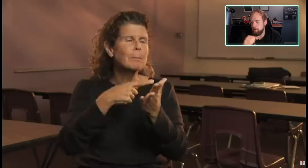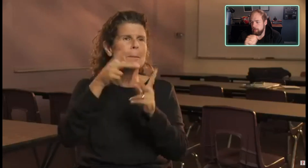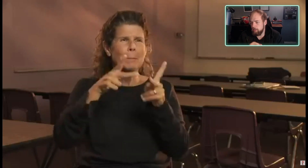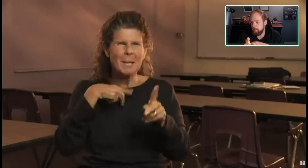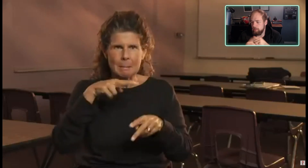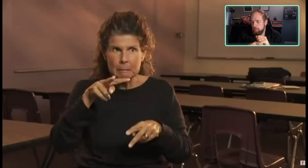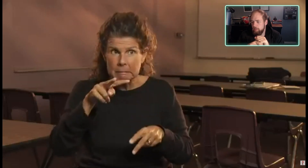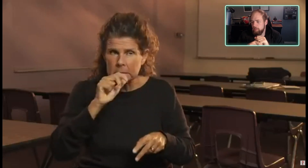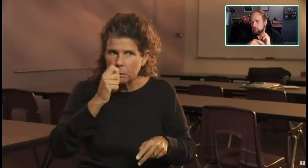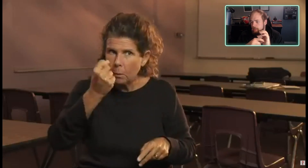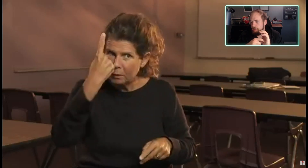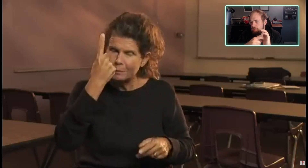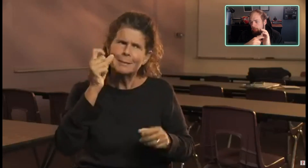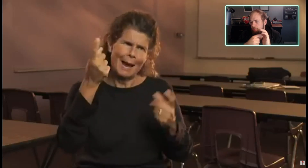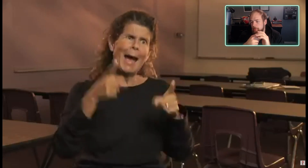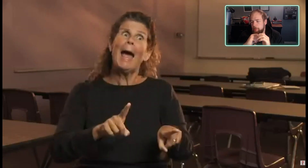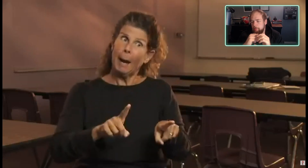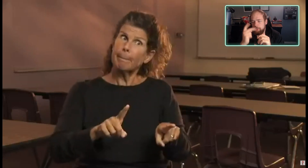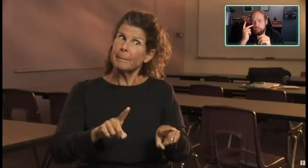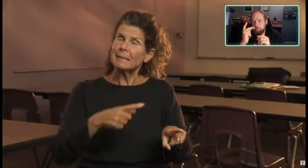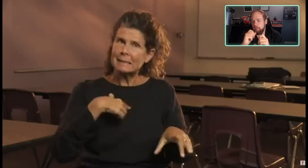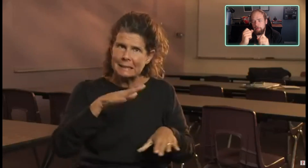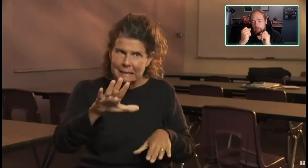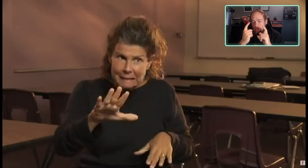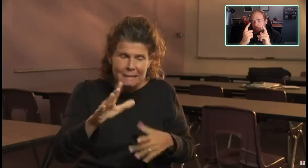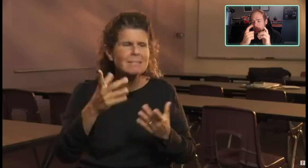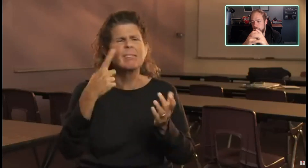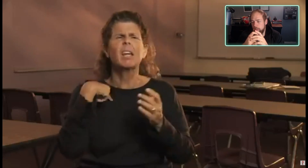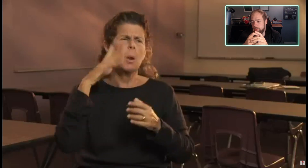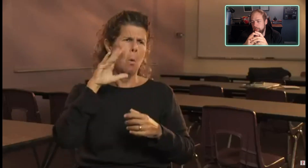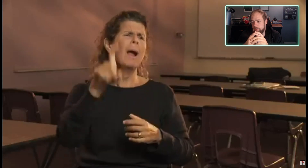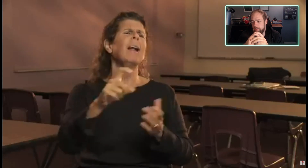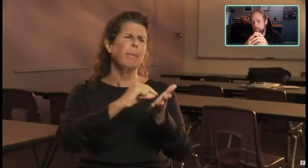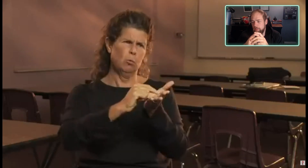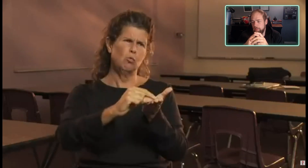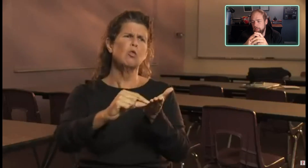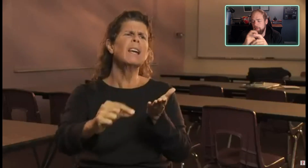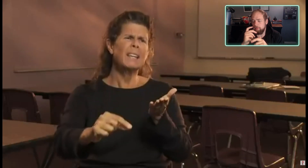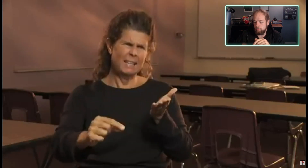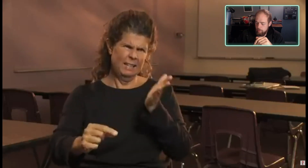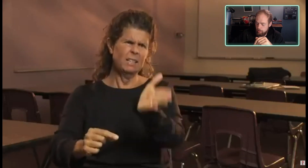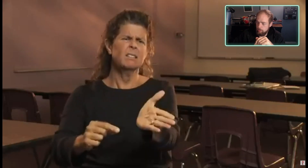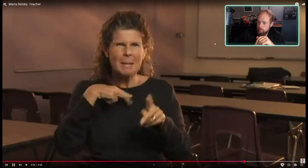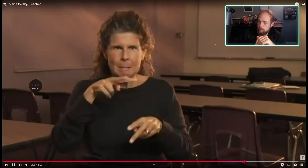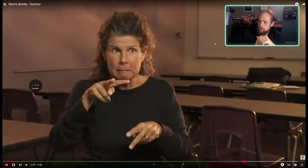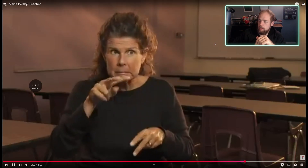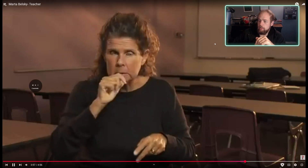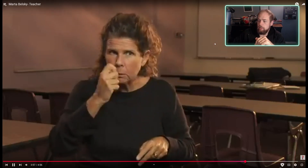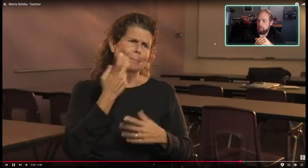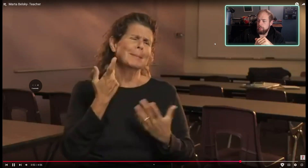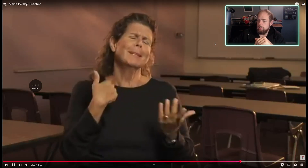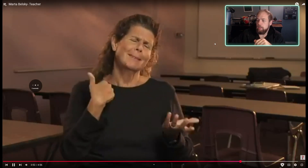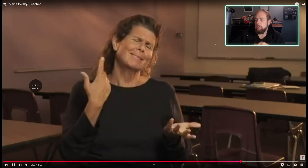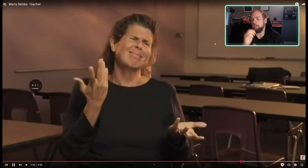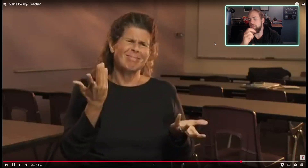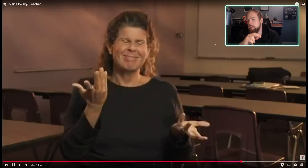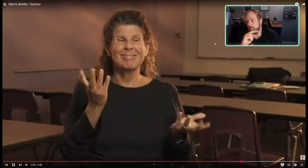work there sometimes people would see me and they wouldn't understand oh wait other